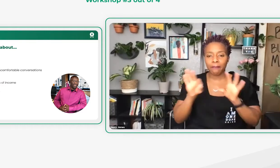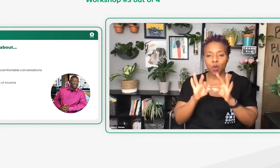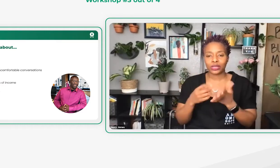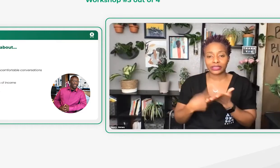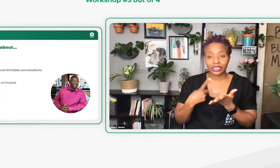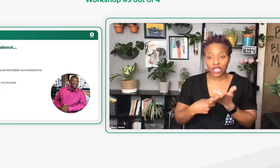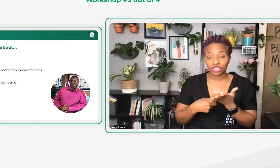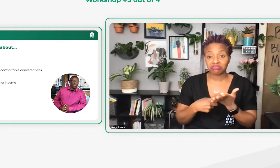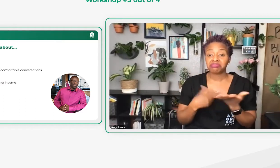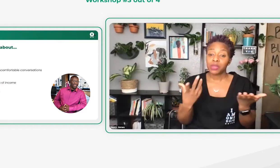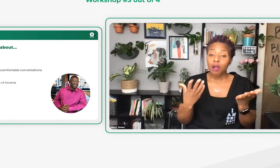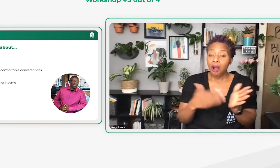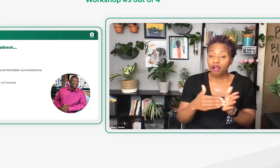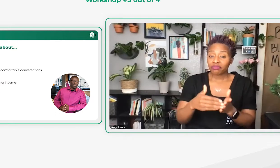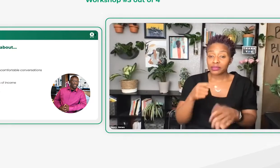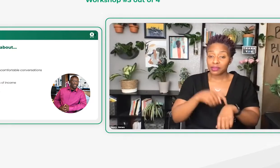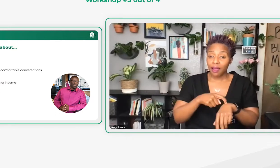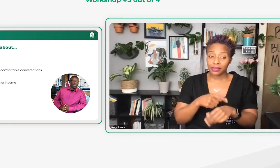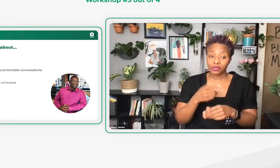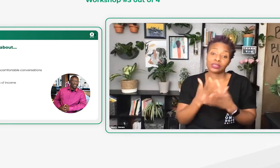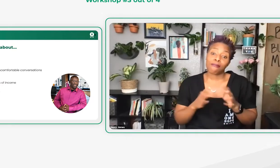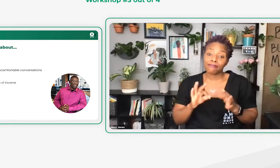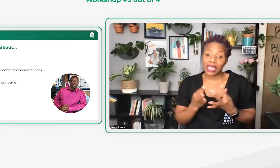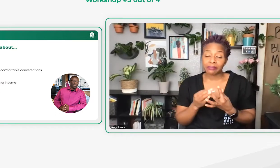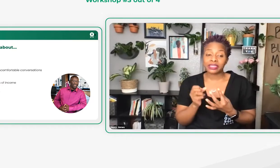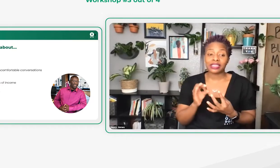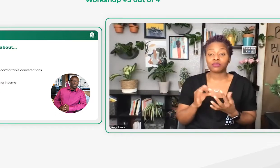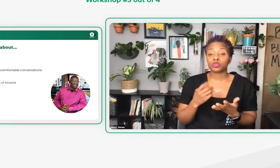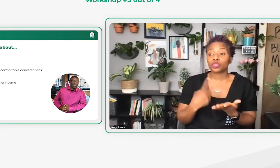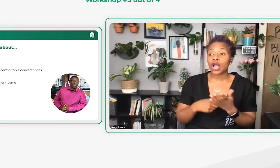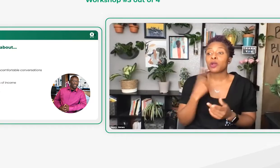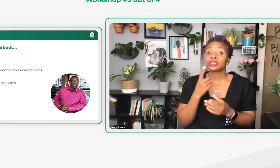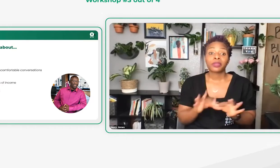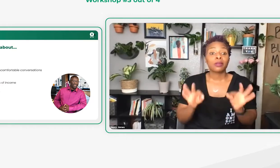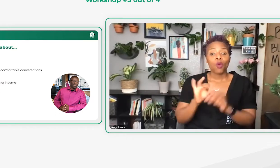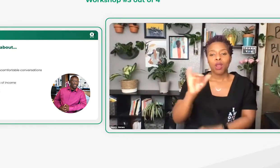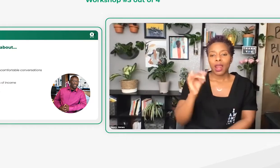missing out on important discussions at the dinner table. Often times families